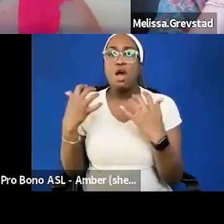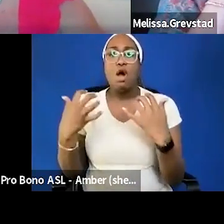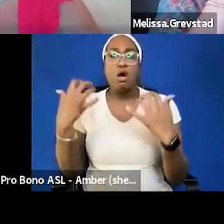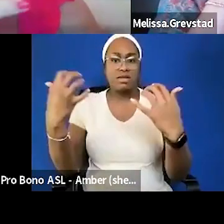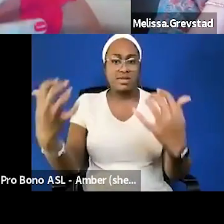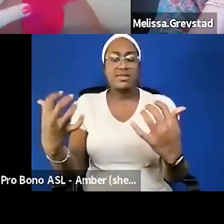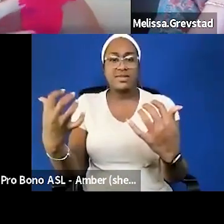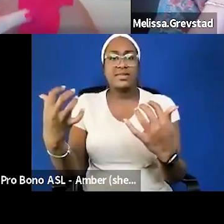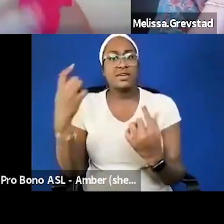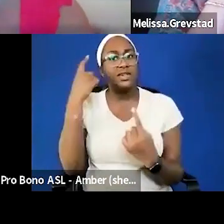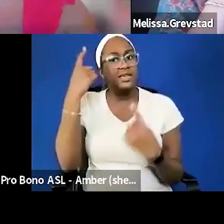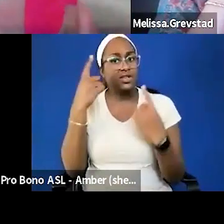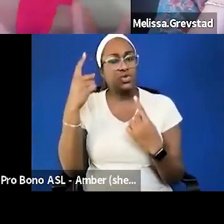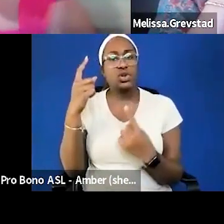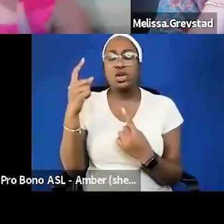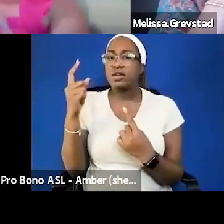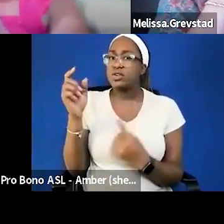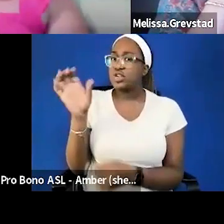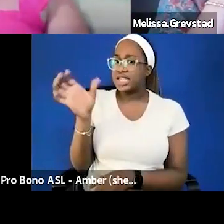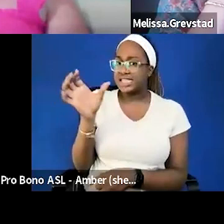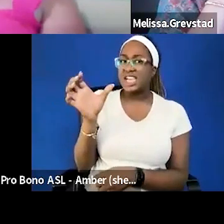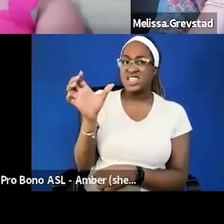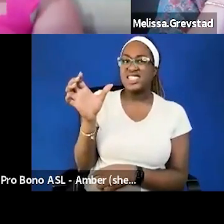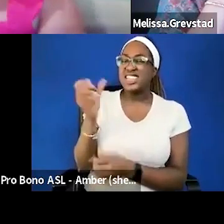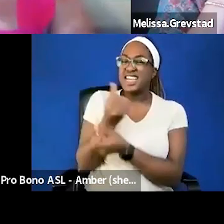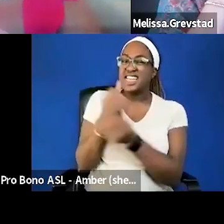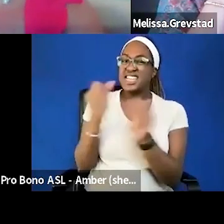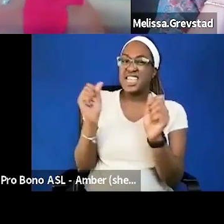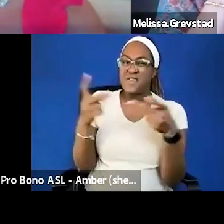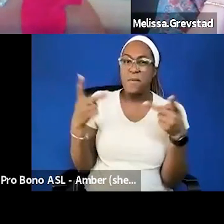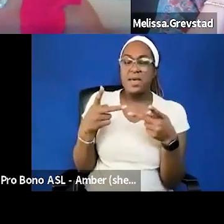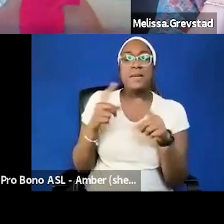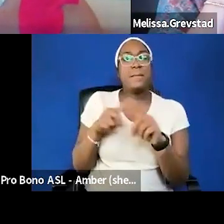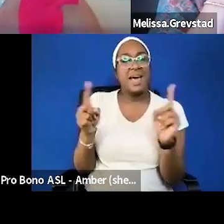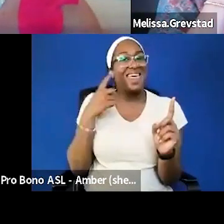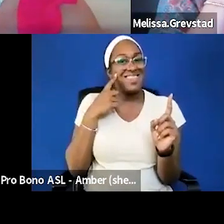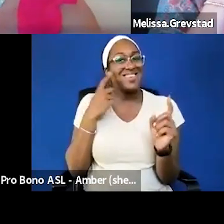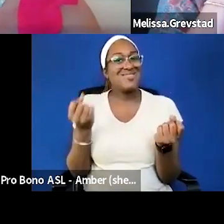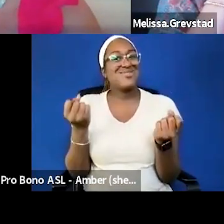considering our social channels as a safe space and a lot of ways. But I do think there is a lot of work to be done